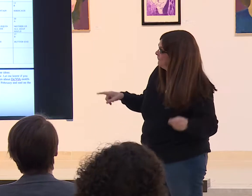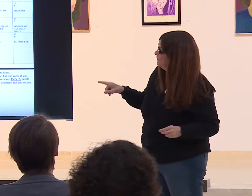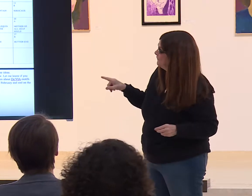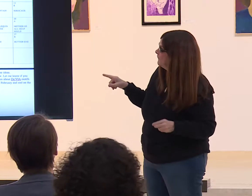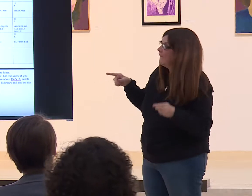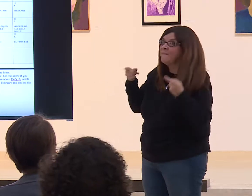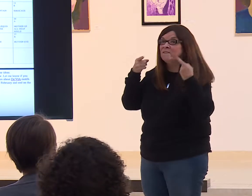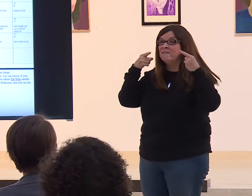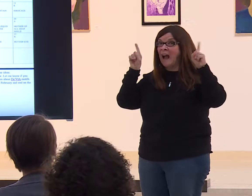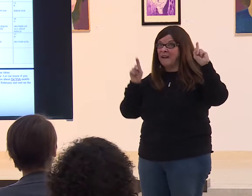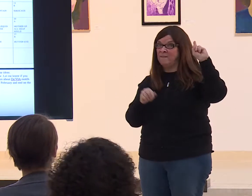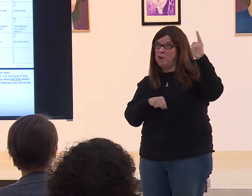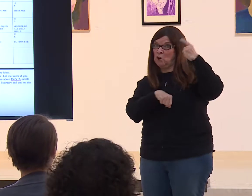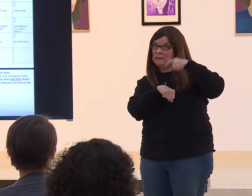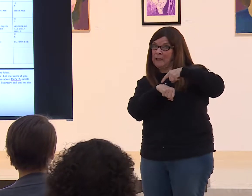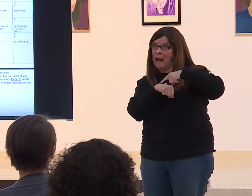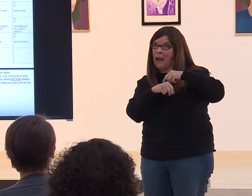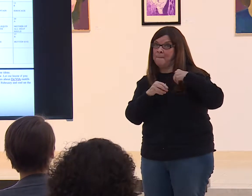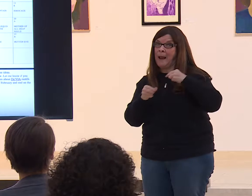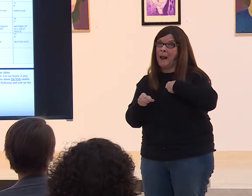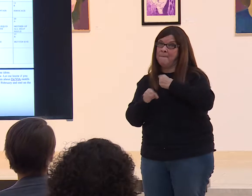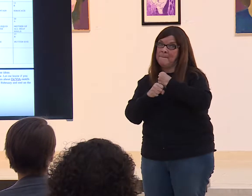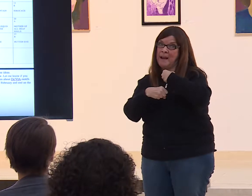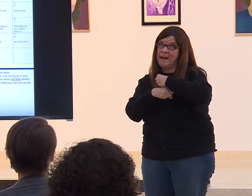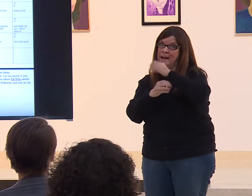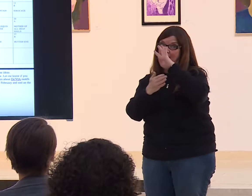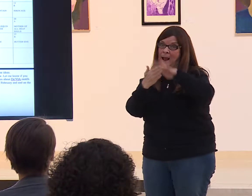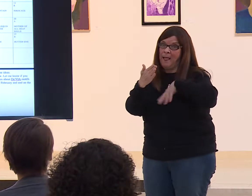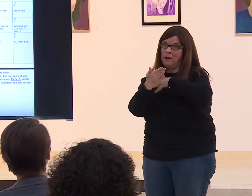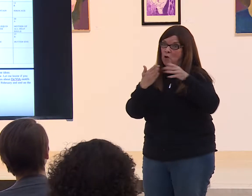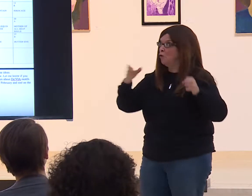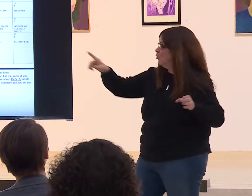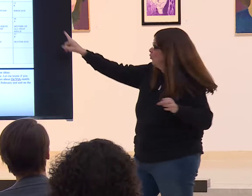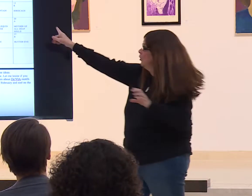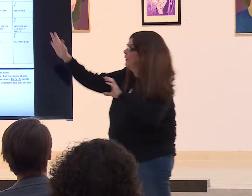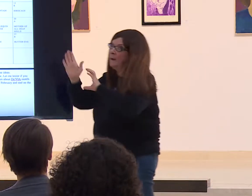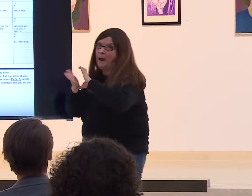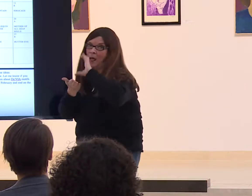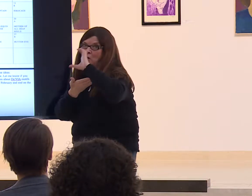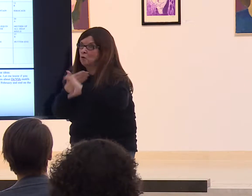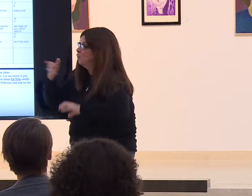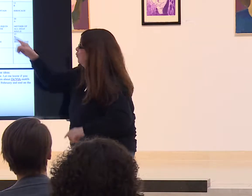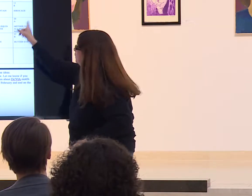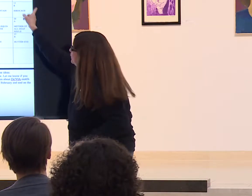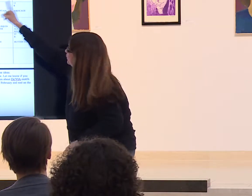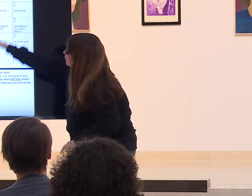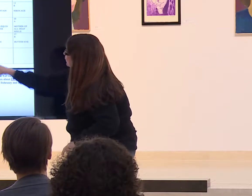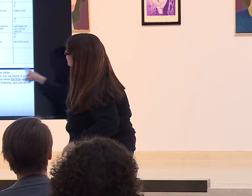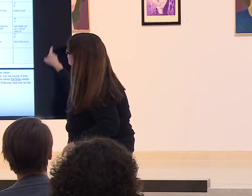All right, this was the year 2016, and this was the first time that I had made a calendar